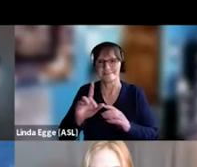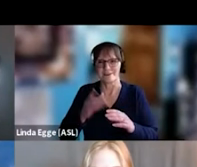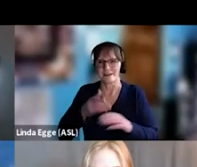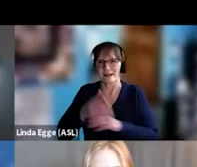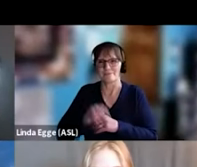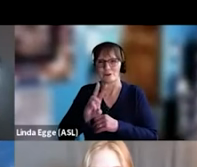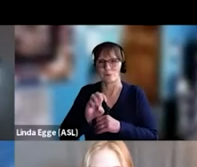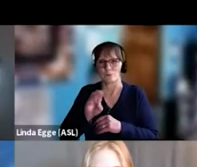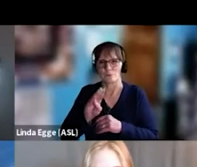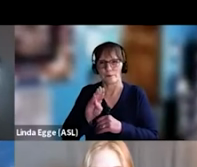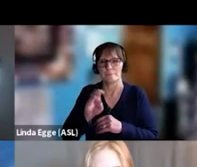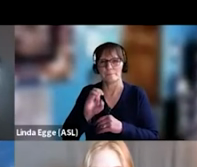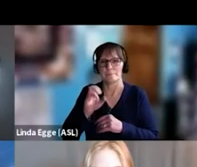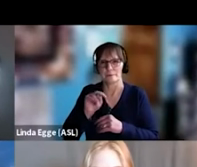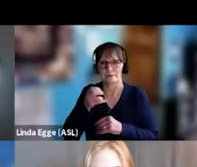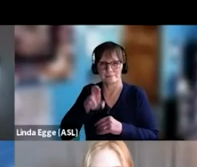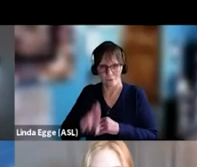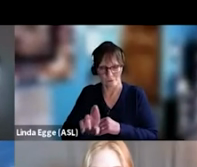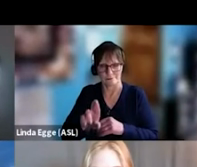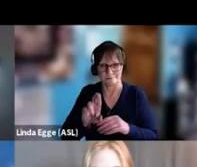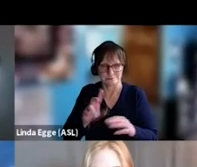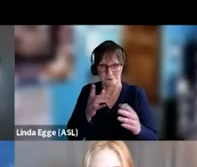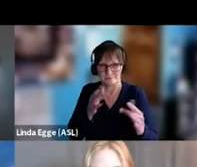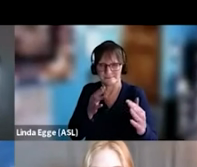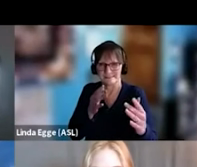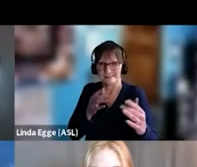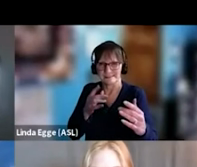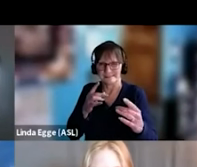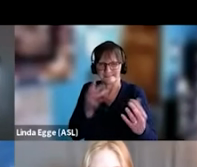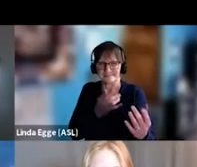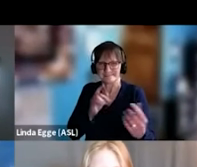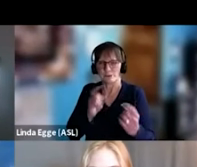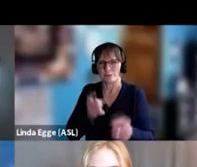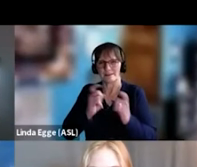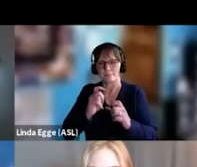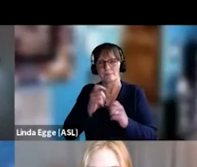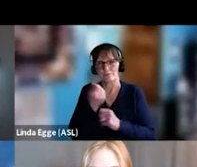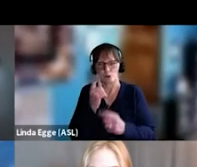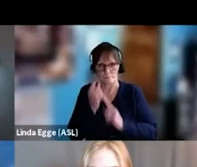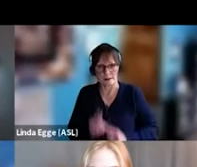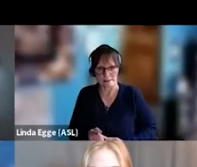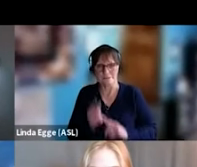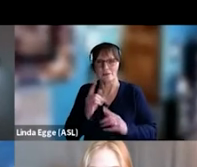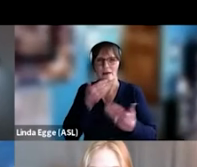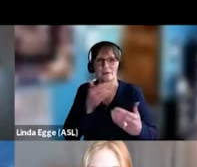so give it a few minutes after that. So with that, again, thank you to all of our presenters.